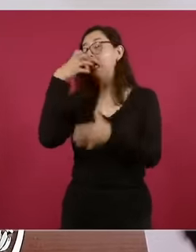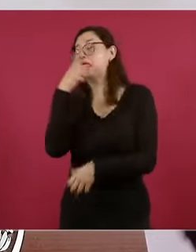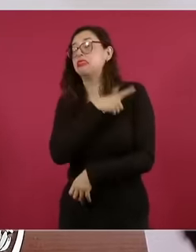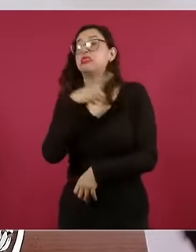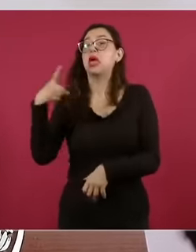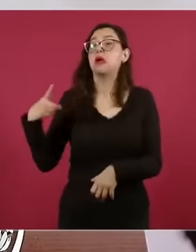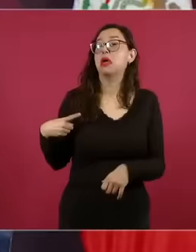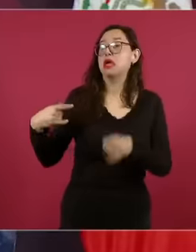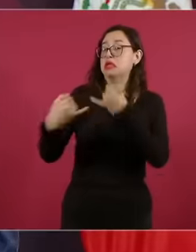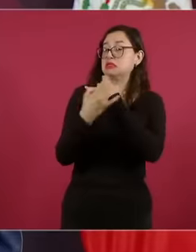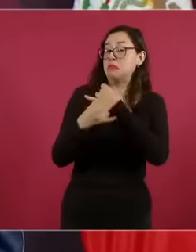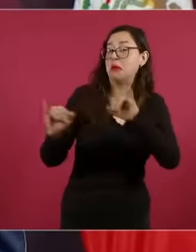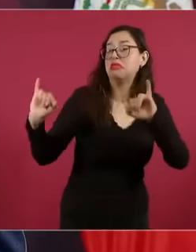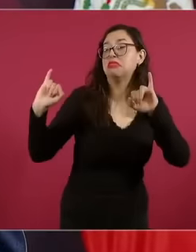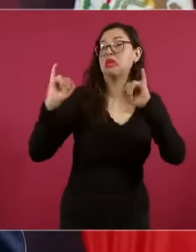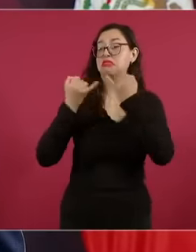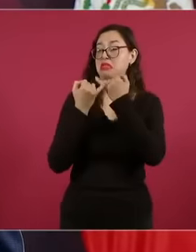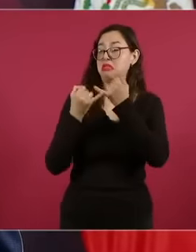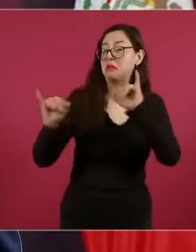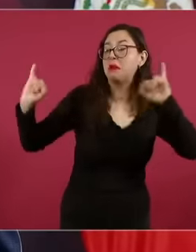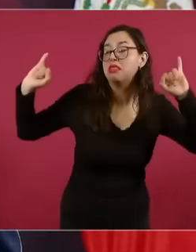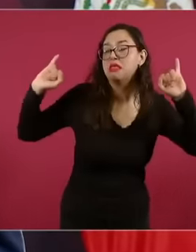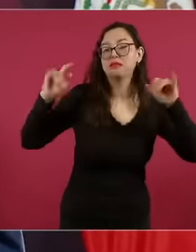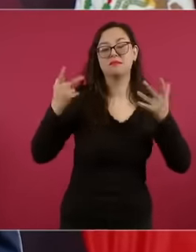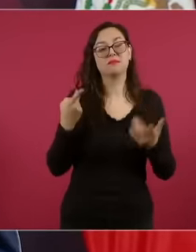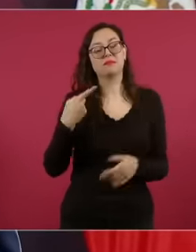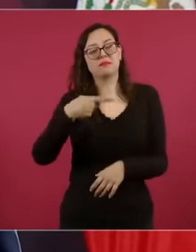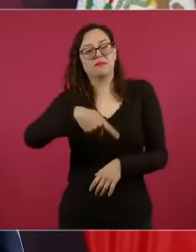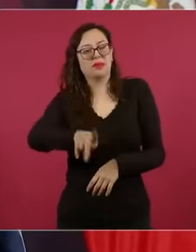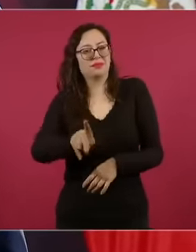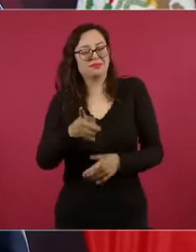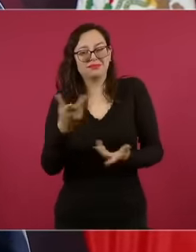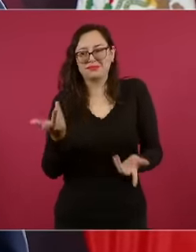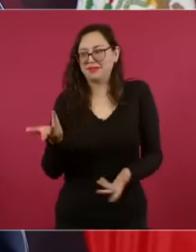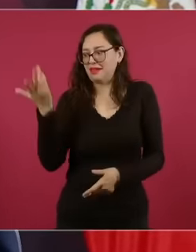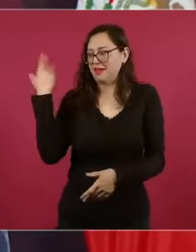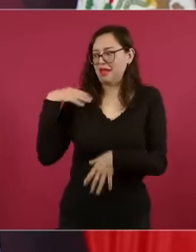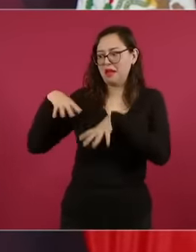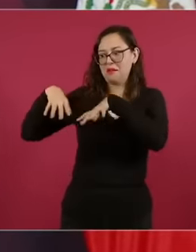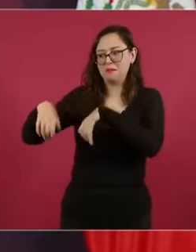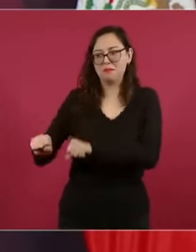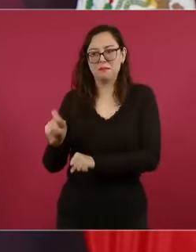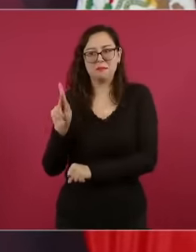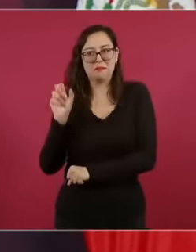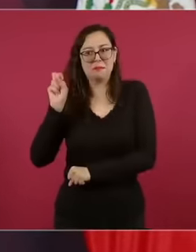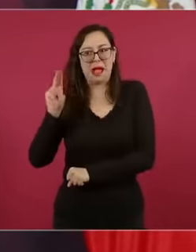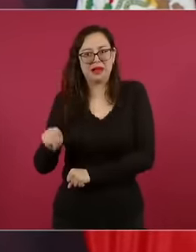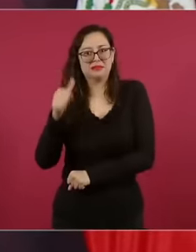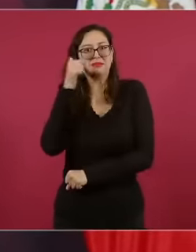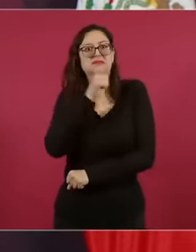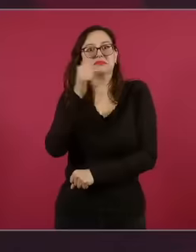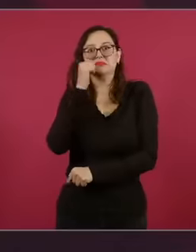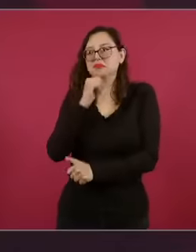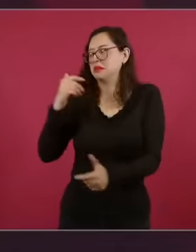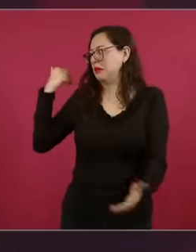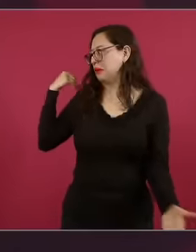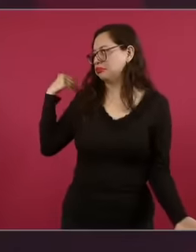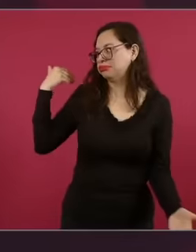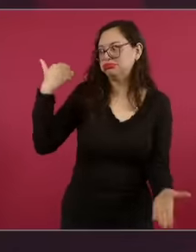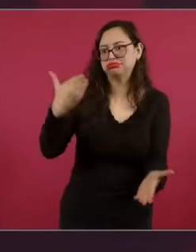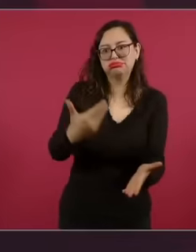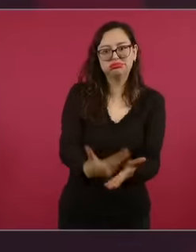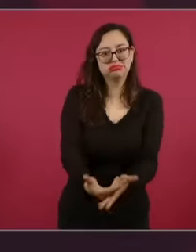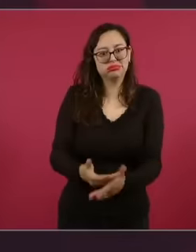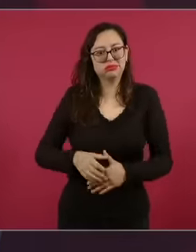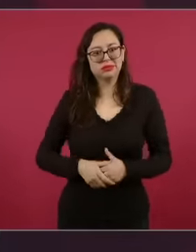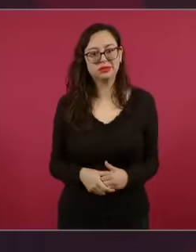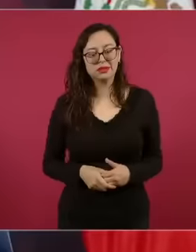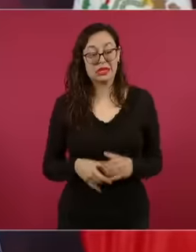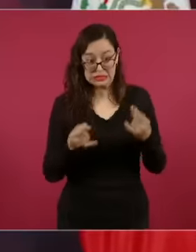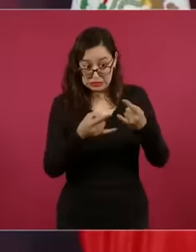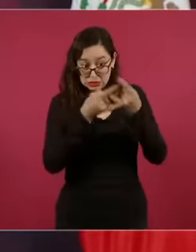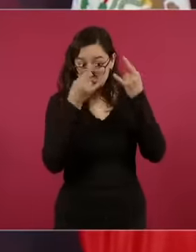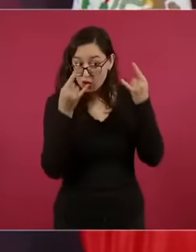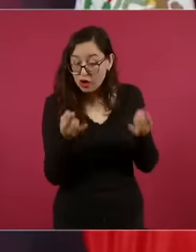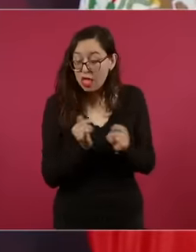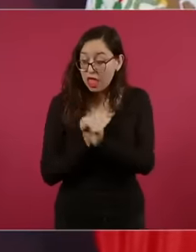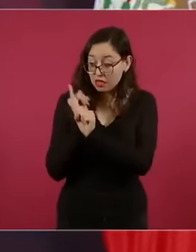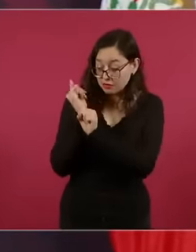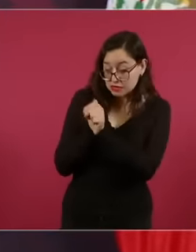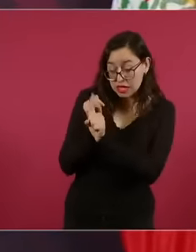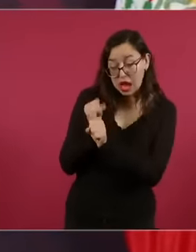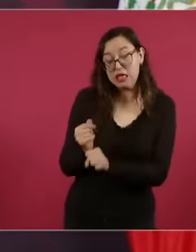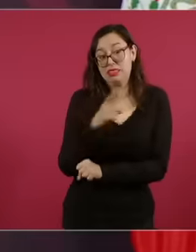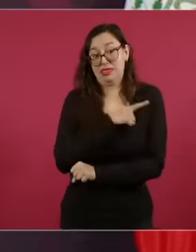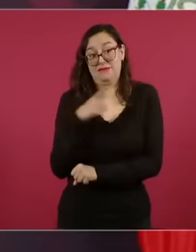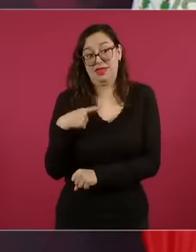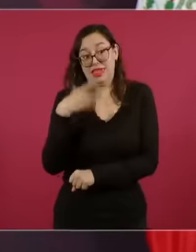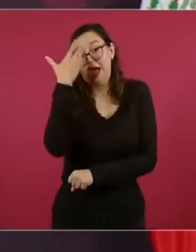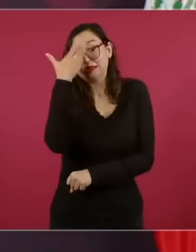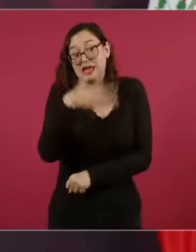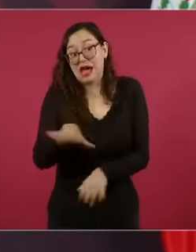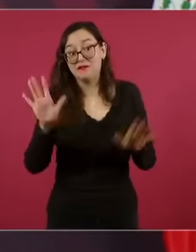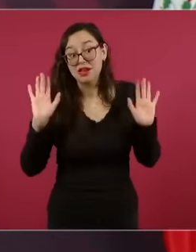never, never. And that should be known to any historian because with Porfiro Díaz